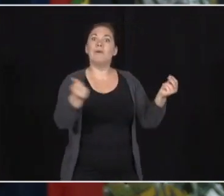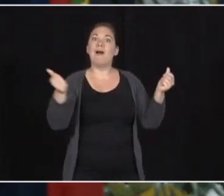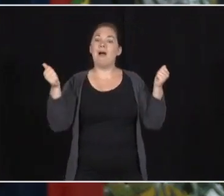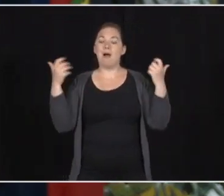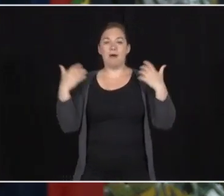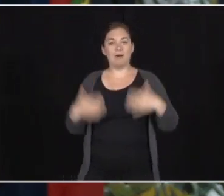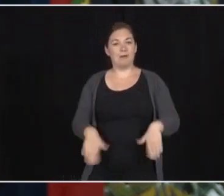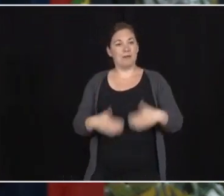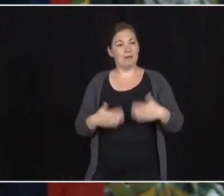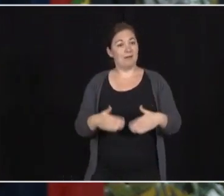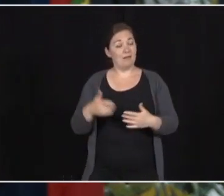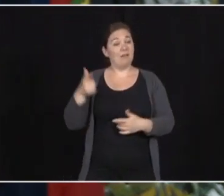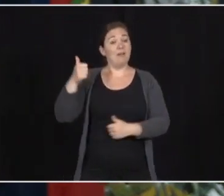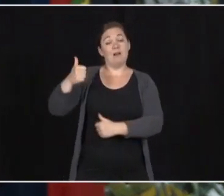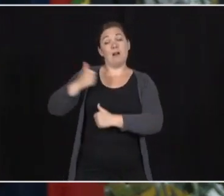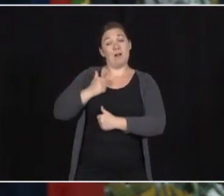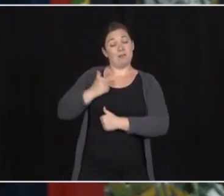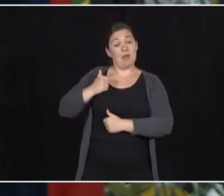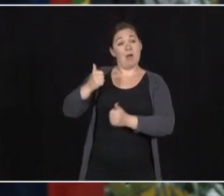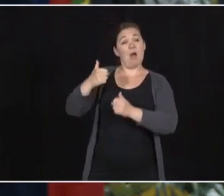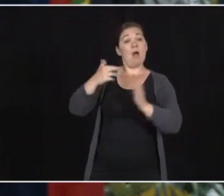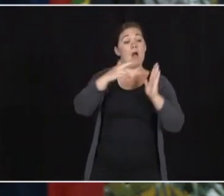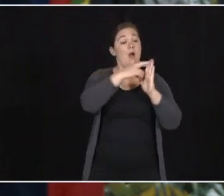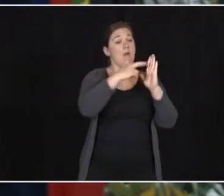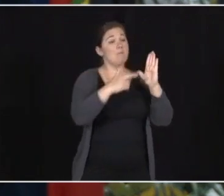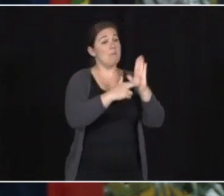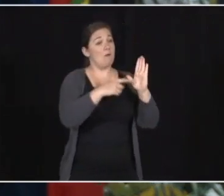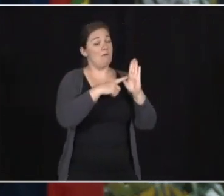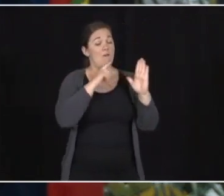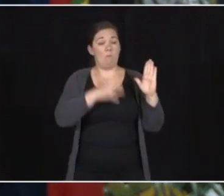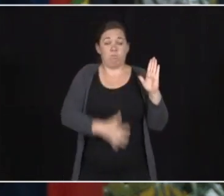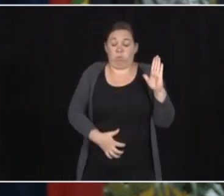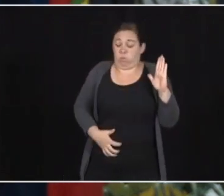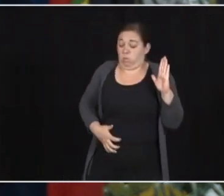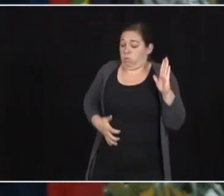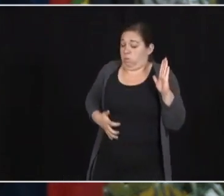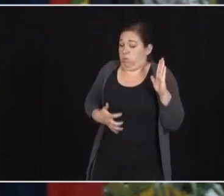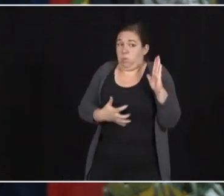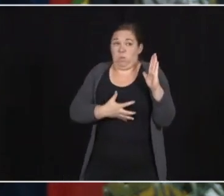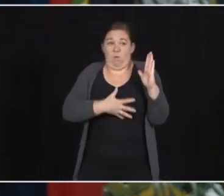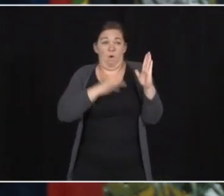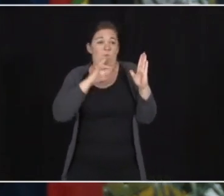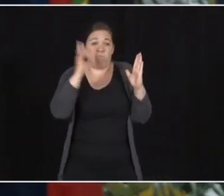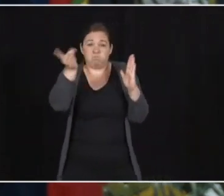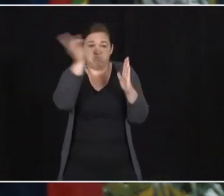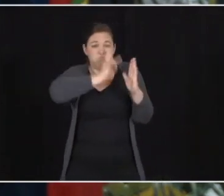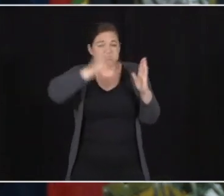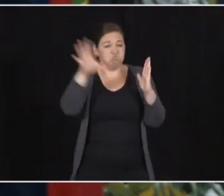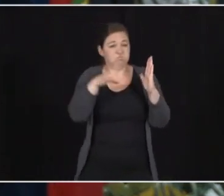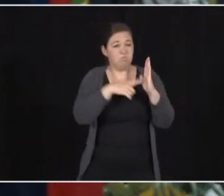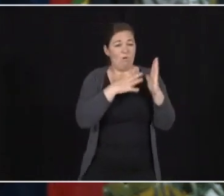was gutwrenching and appalling. And my heart goes out to the families and loved ones of those affected by these allegations.